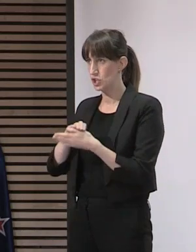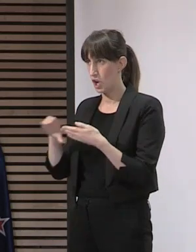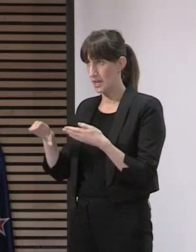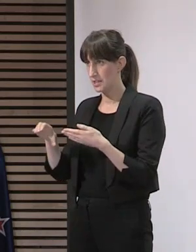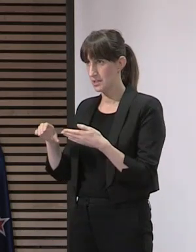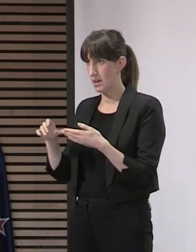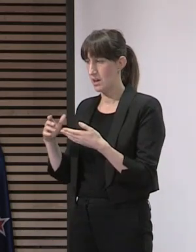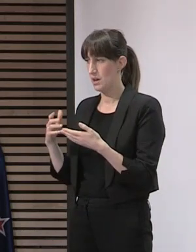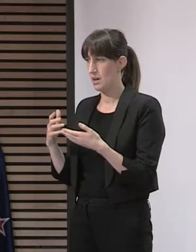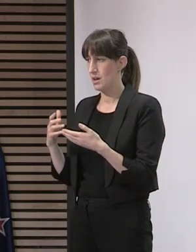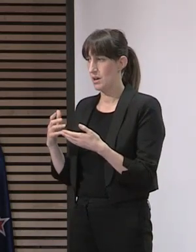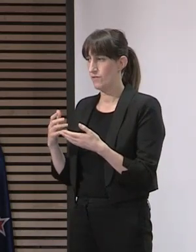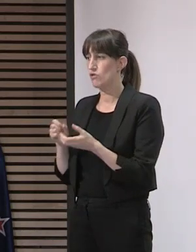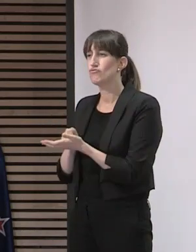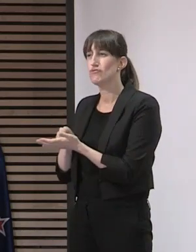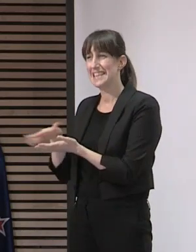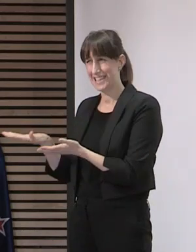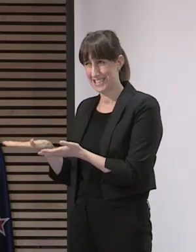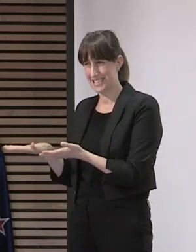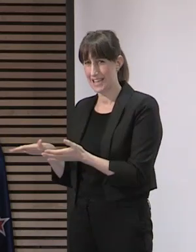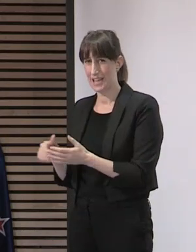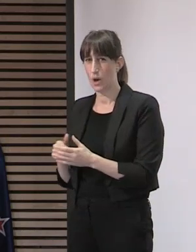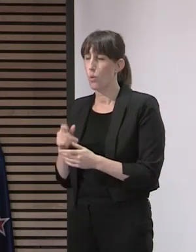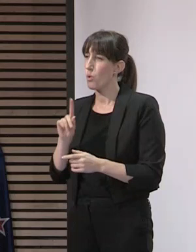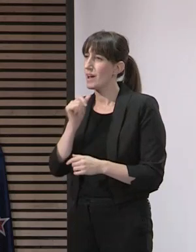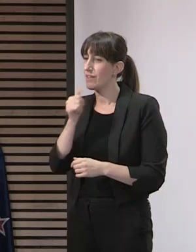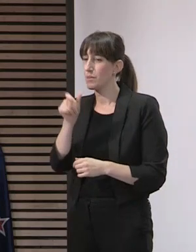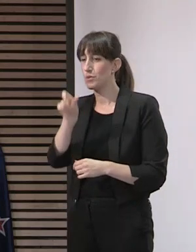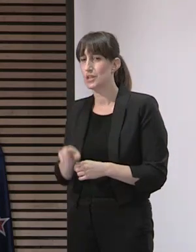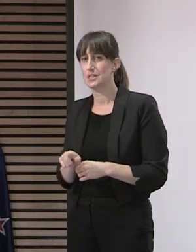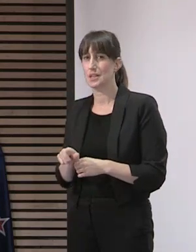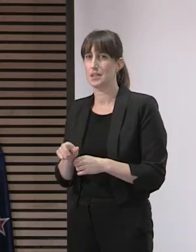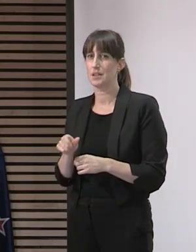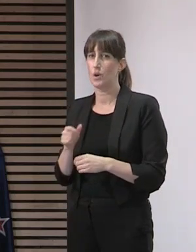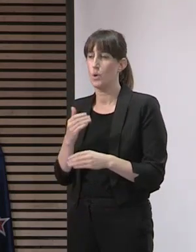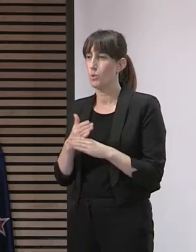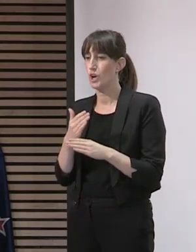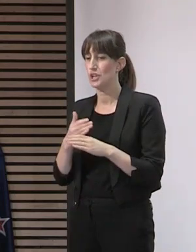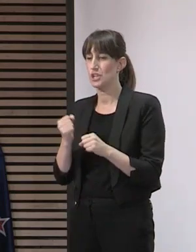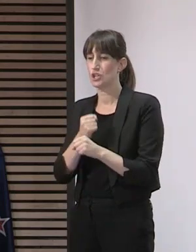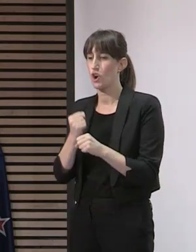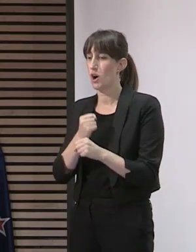redundancy limit of $30,000 - why is that fair if someone's